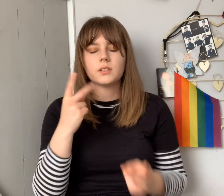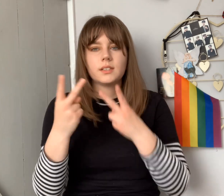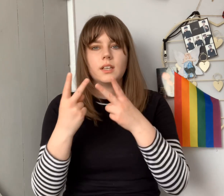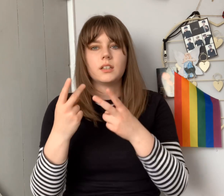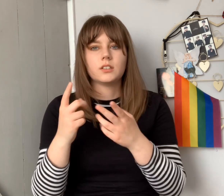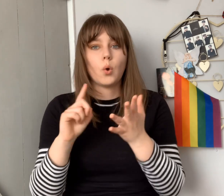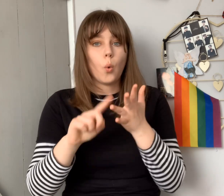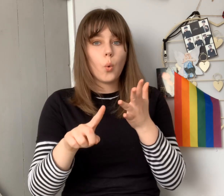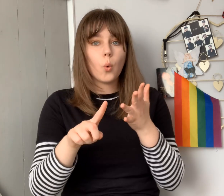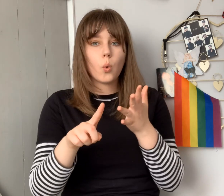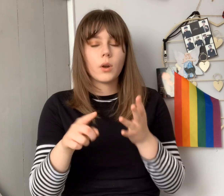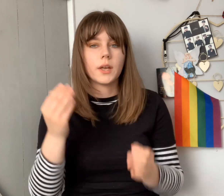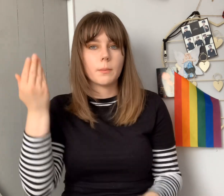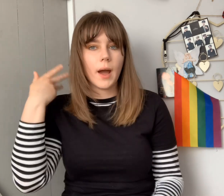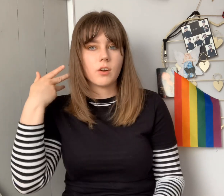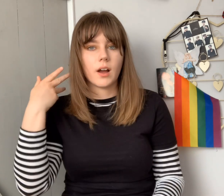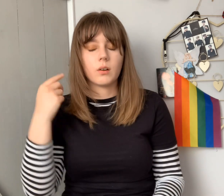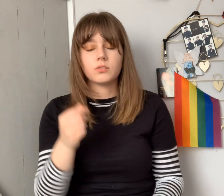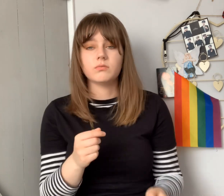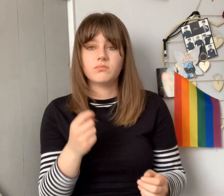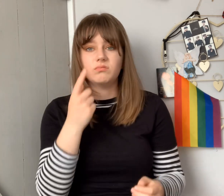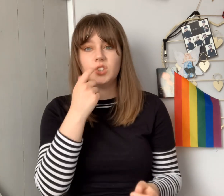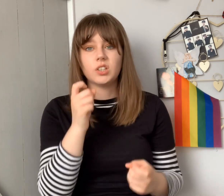Because someone sings "oh" in the background